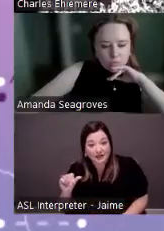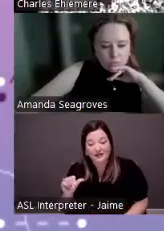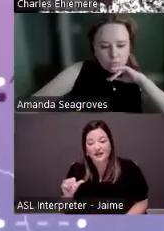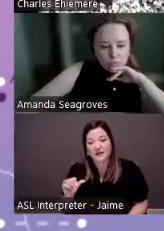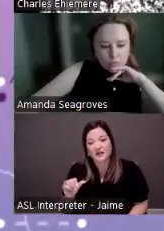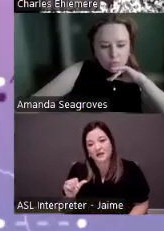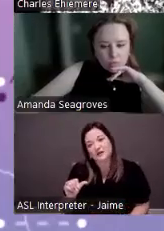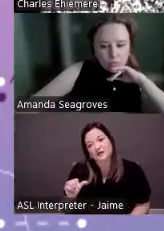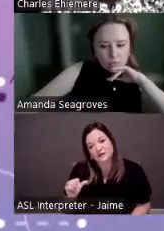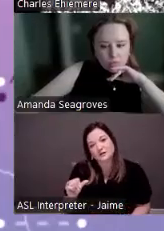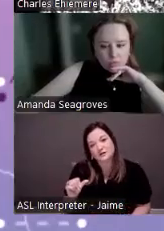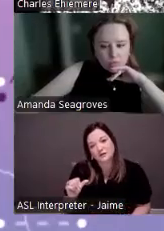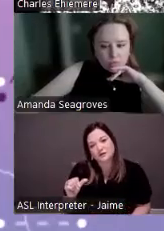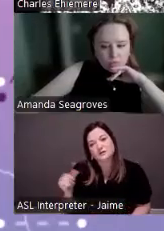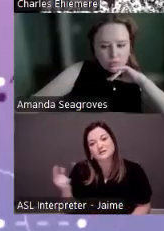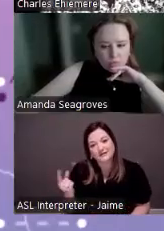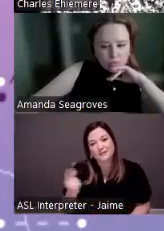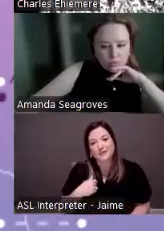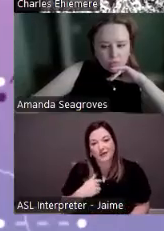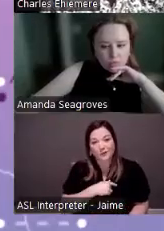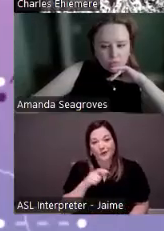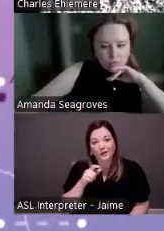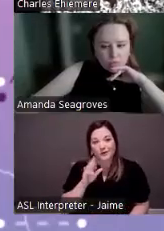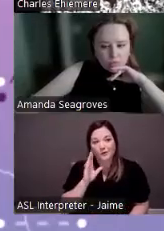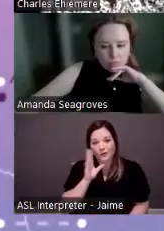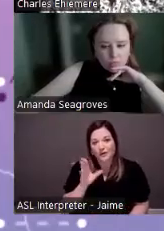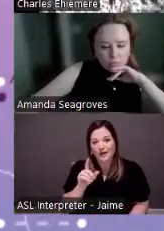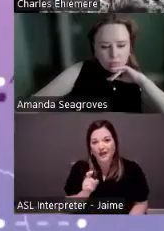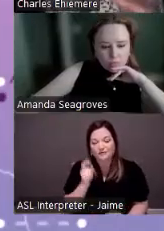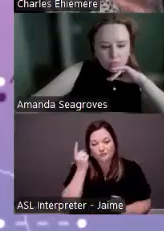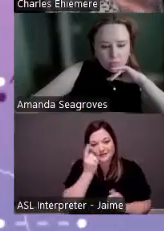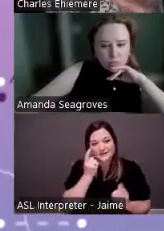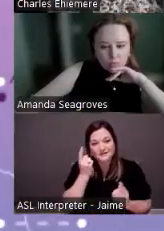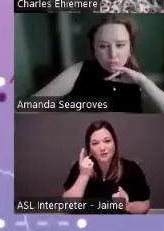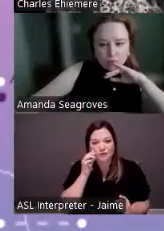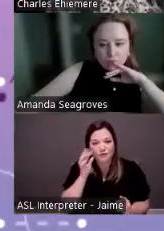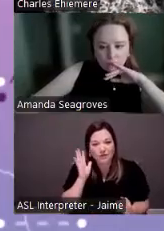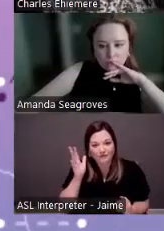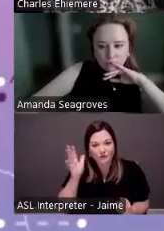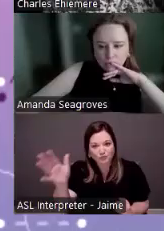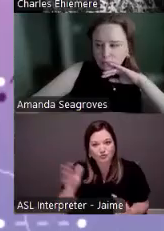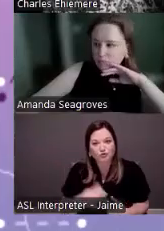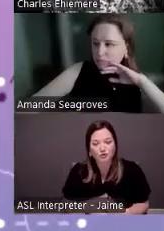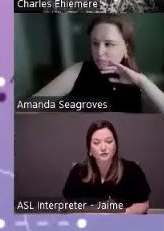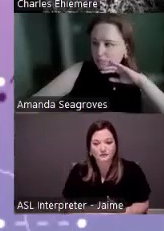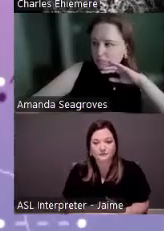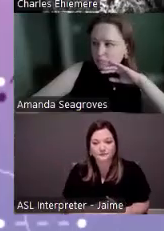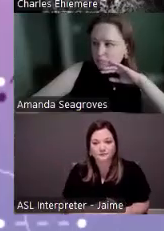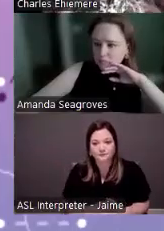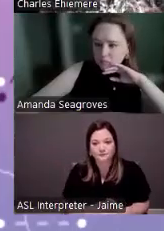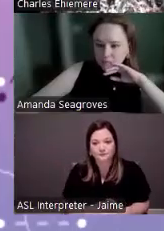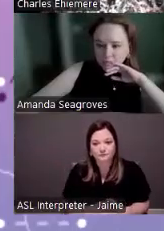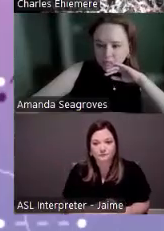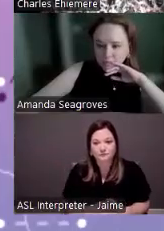it's something that we can consider in the future. But we looked at-- of course, when you're starting something new,